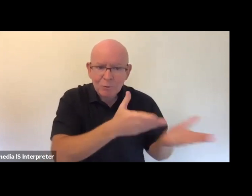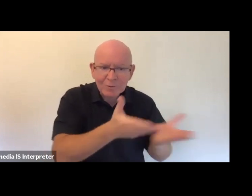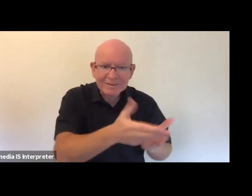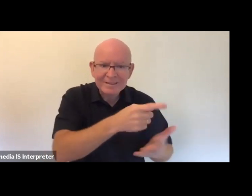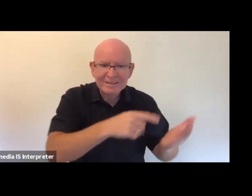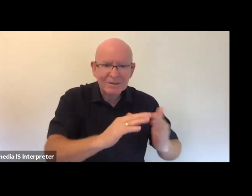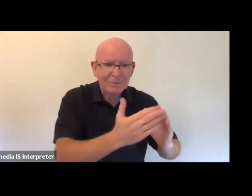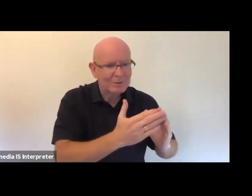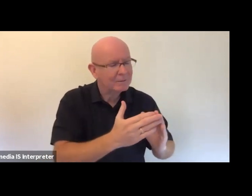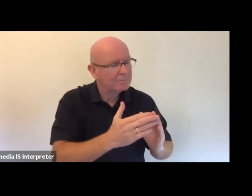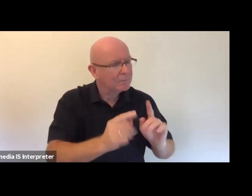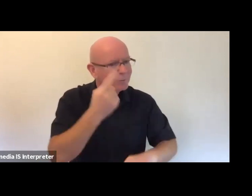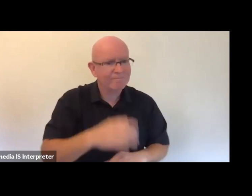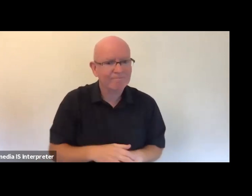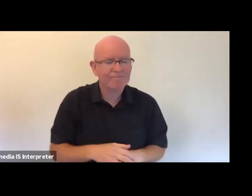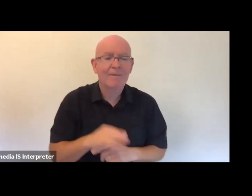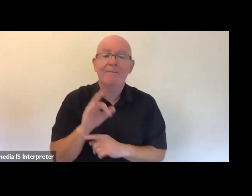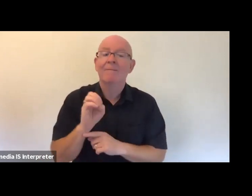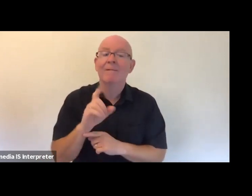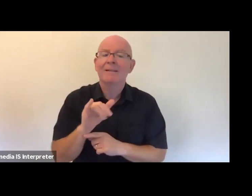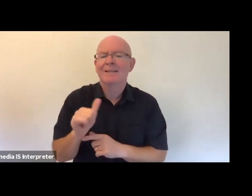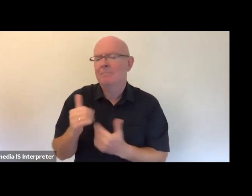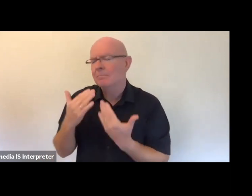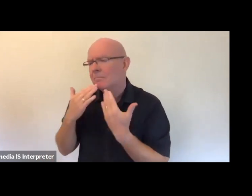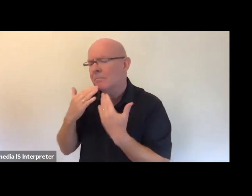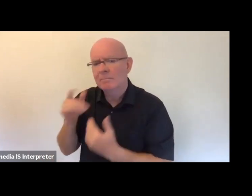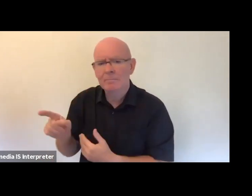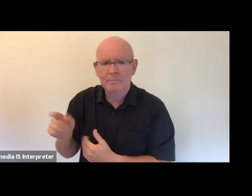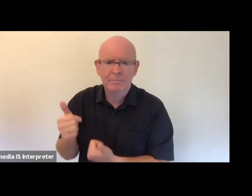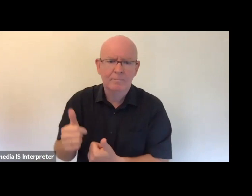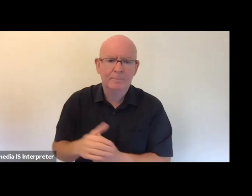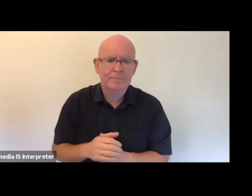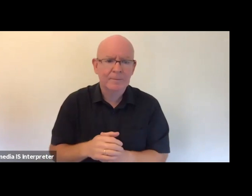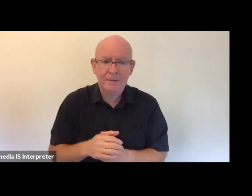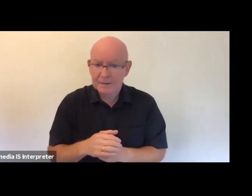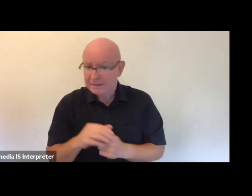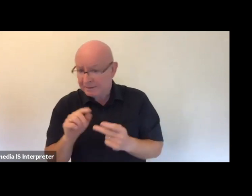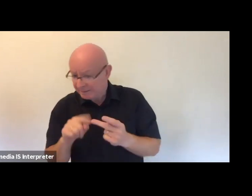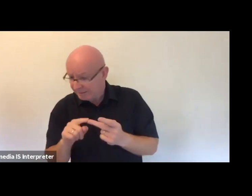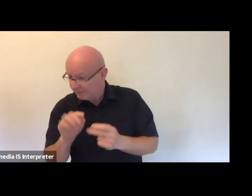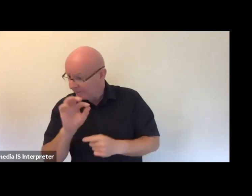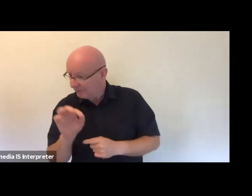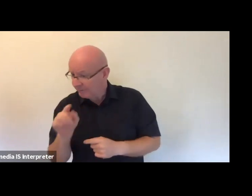in all phases and aspects of COVID-19 response. Can you share some strategies or good practices